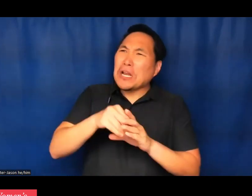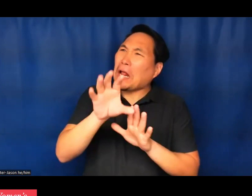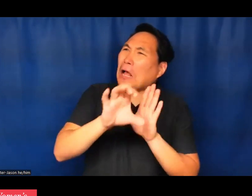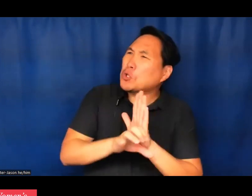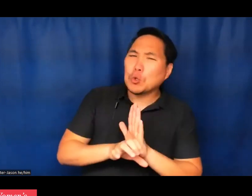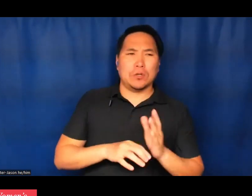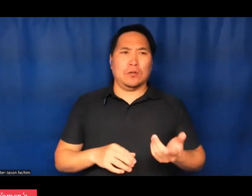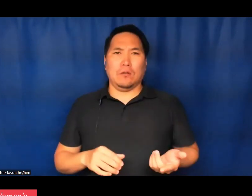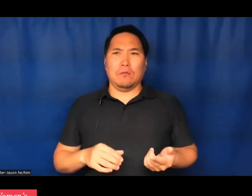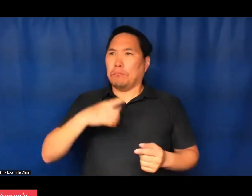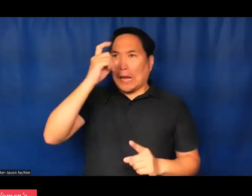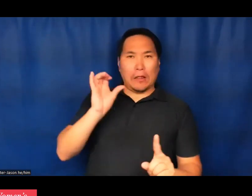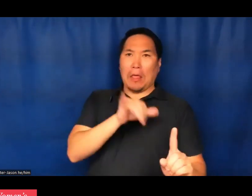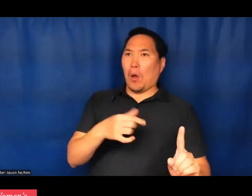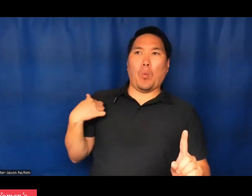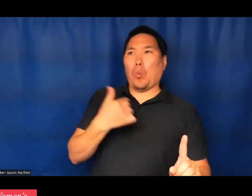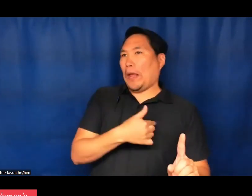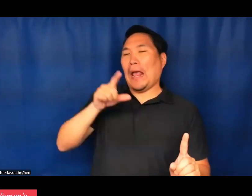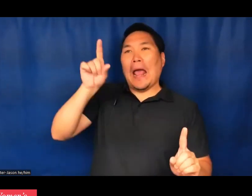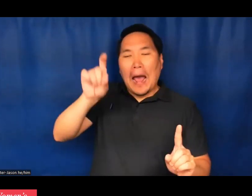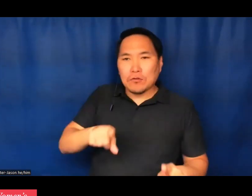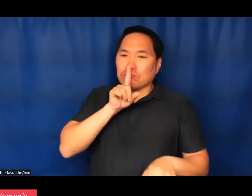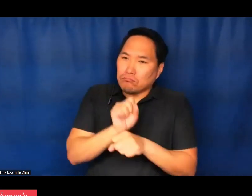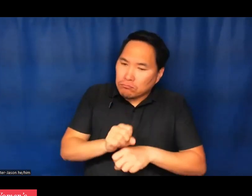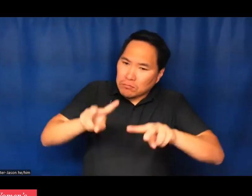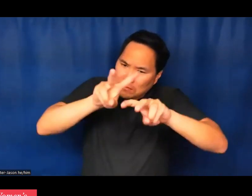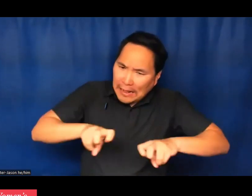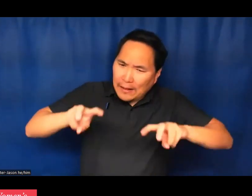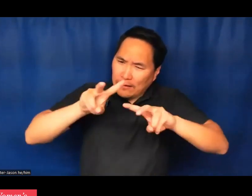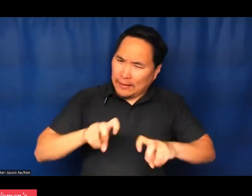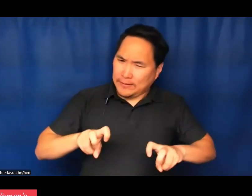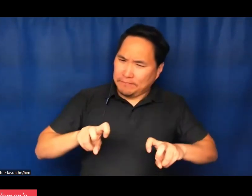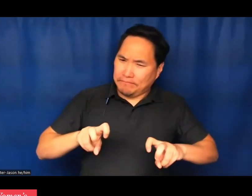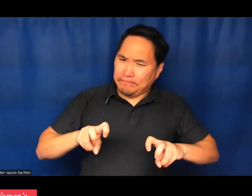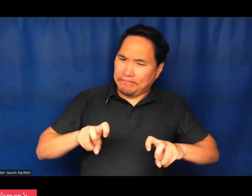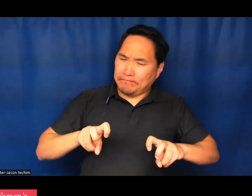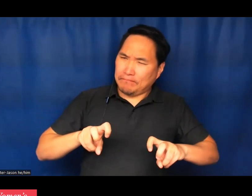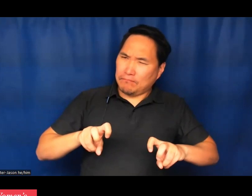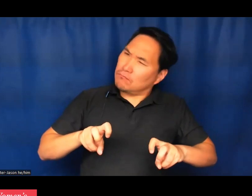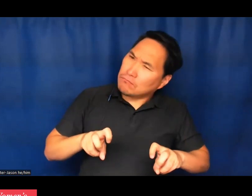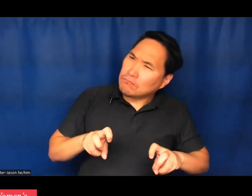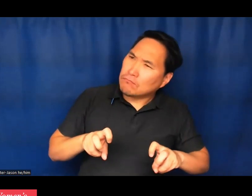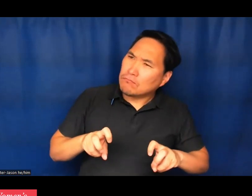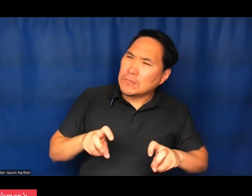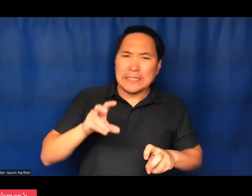And because of that, we have to really look to see whether the right is such a part of